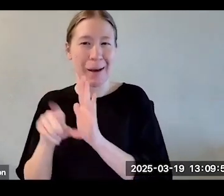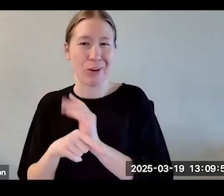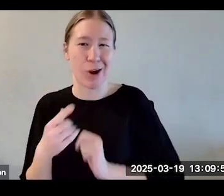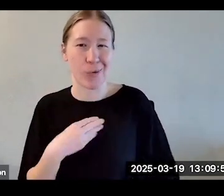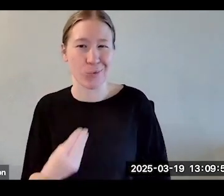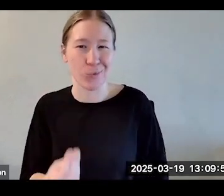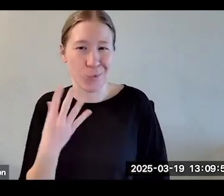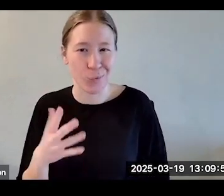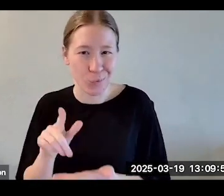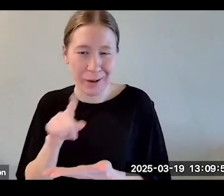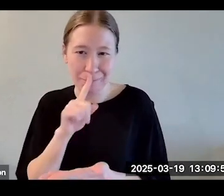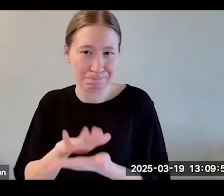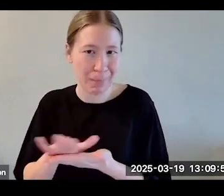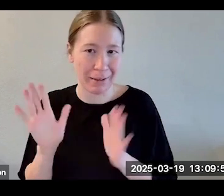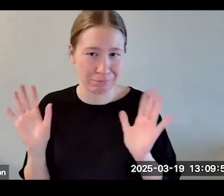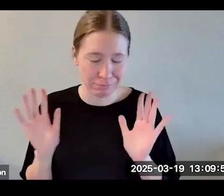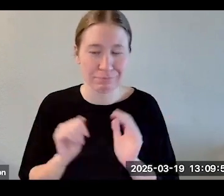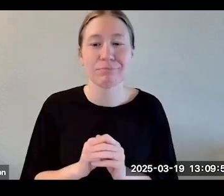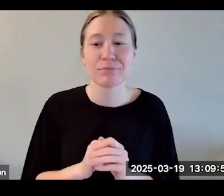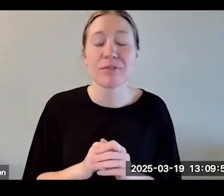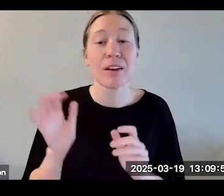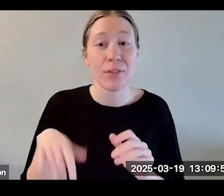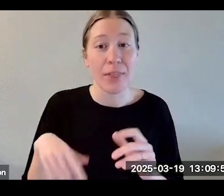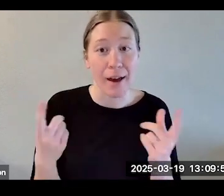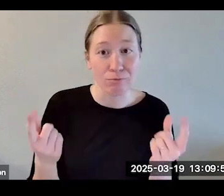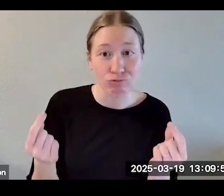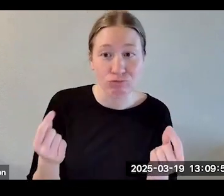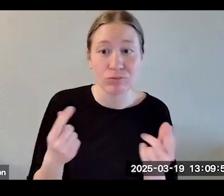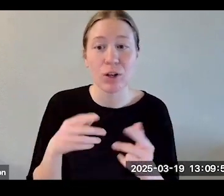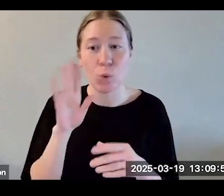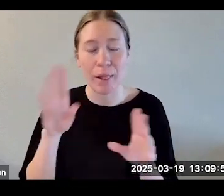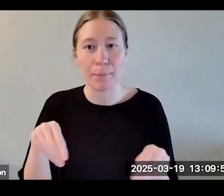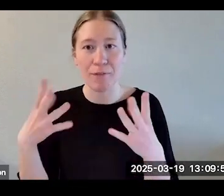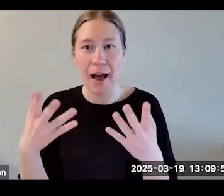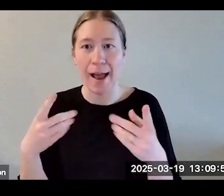And what that's going to do is provide a contrast ratio.